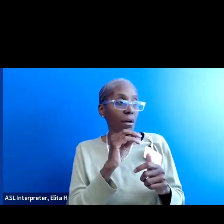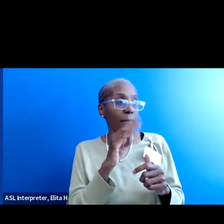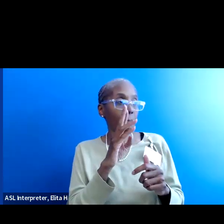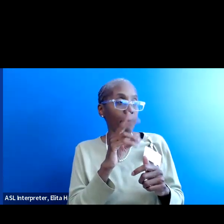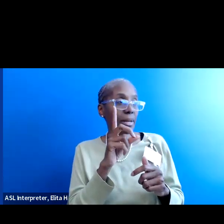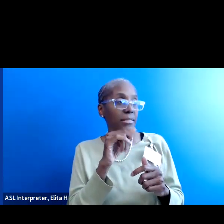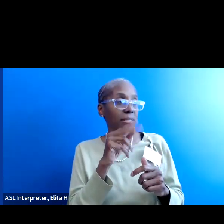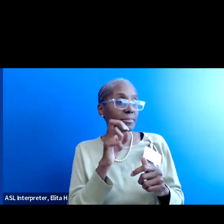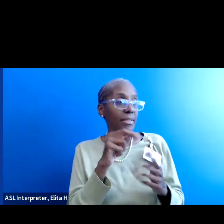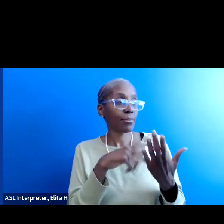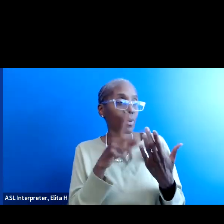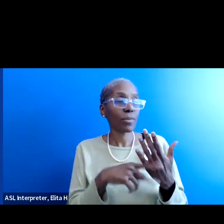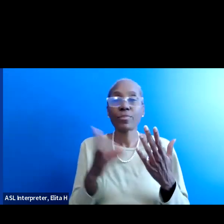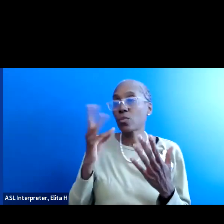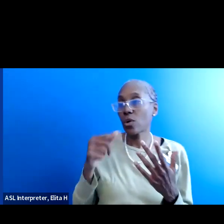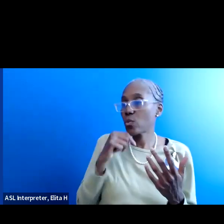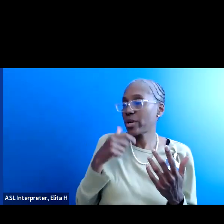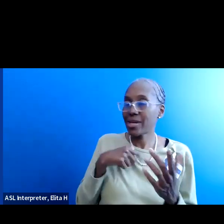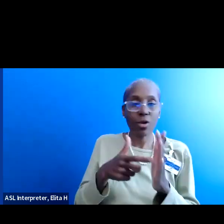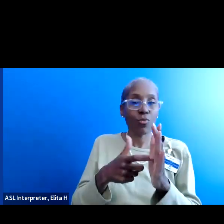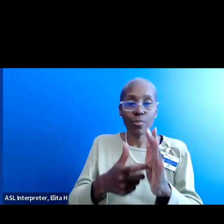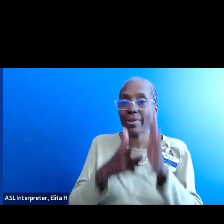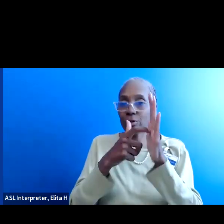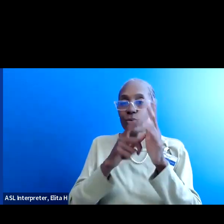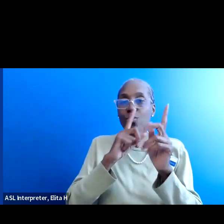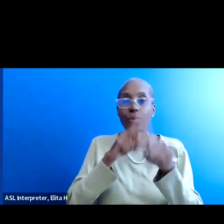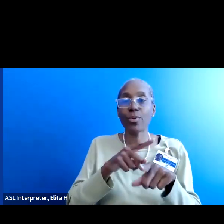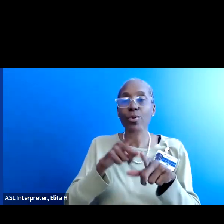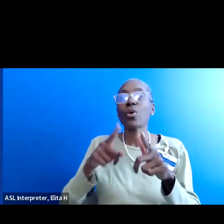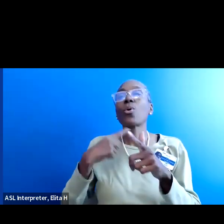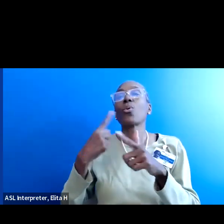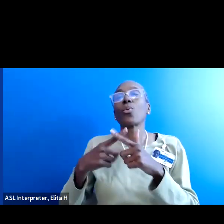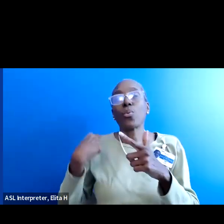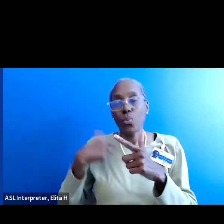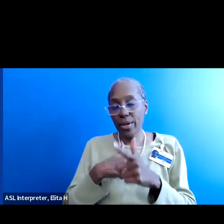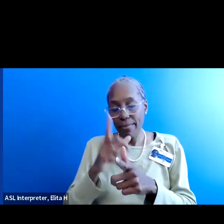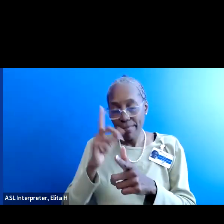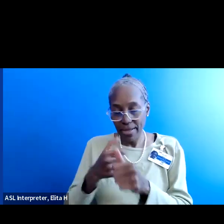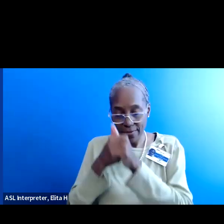Well, the Ombudsman Program is not a mandatory reporter and they have to follow resident direction.